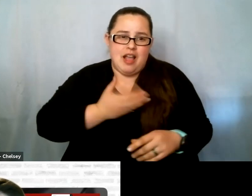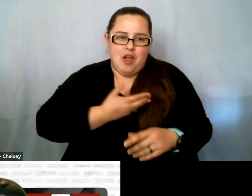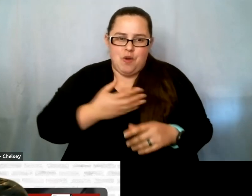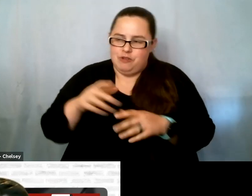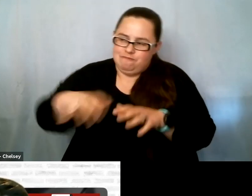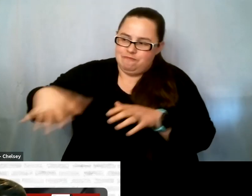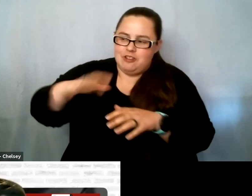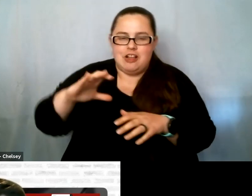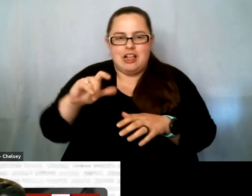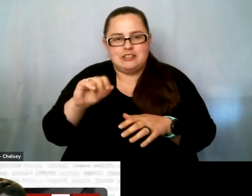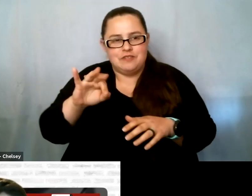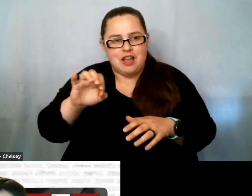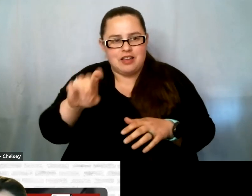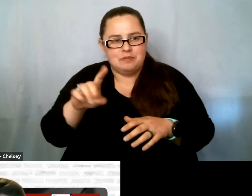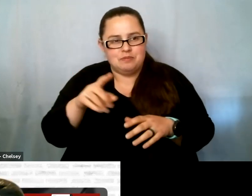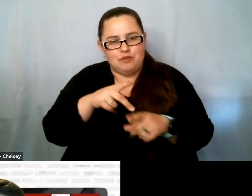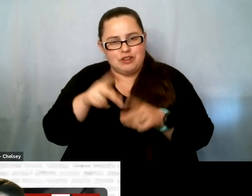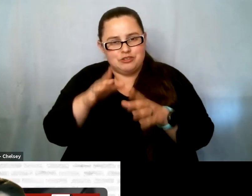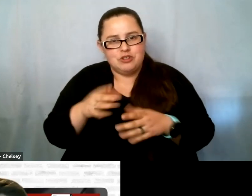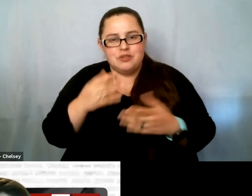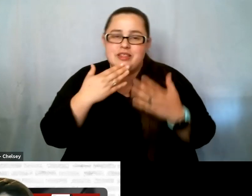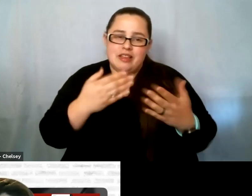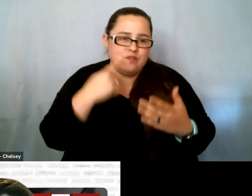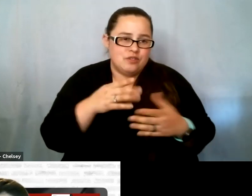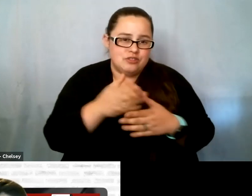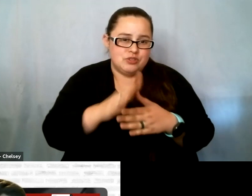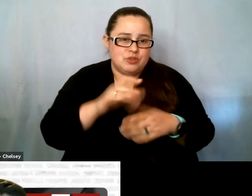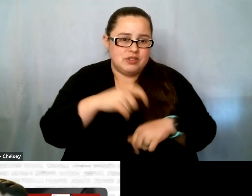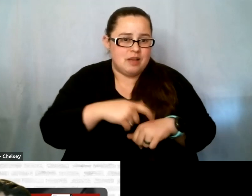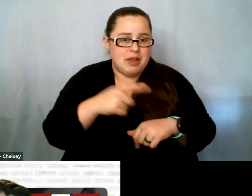appreciate you taking this time. This was a very short and a lot of really good